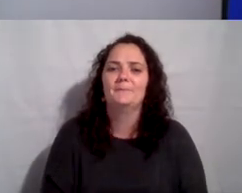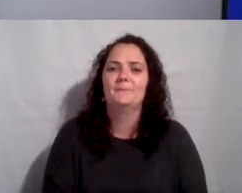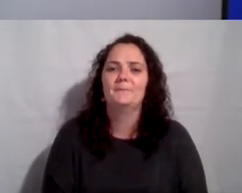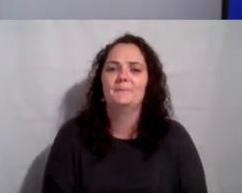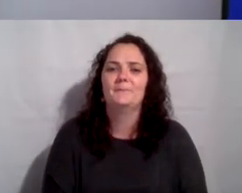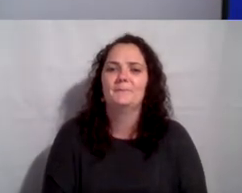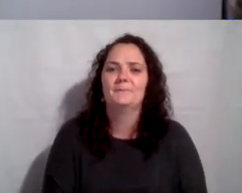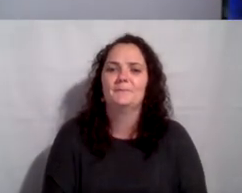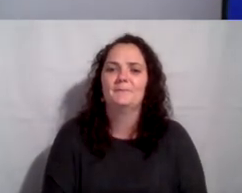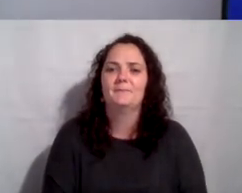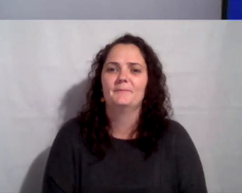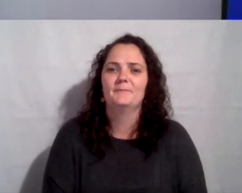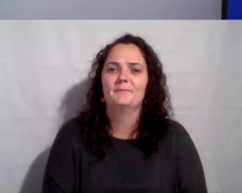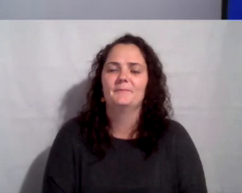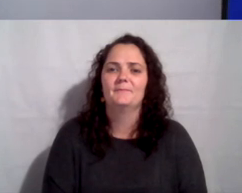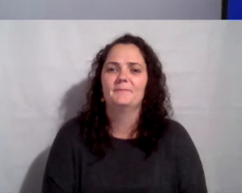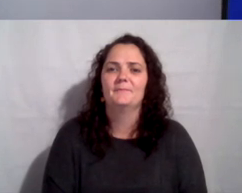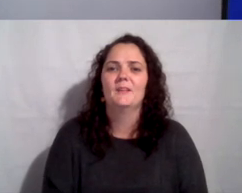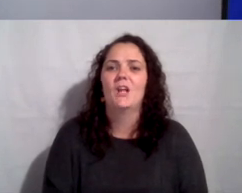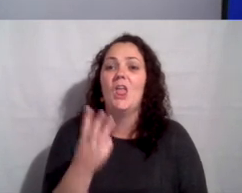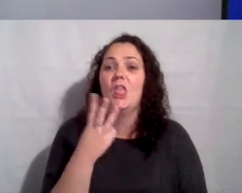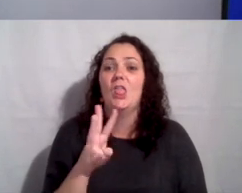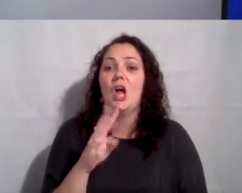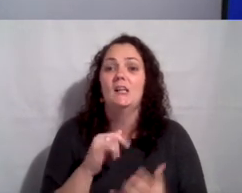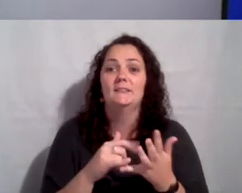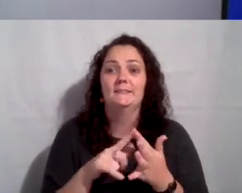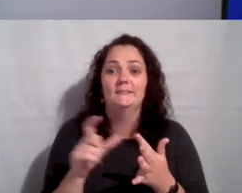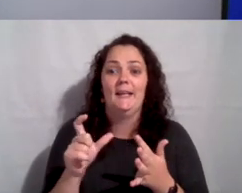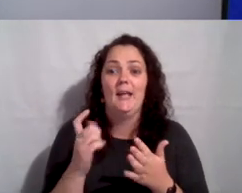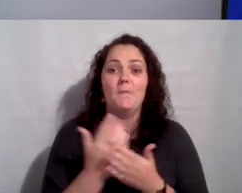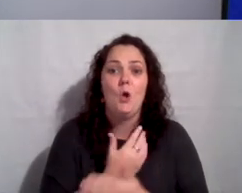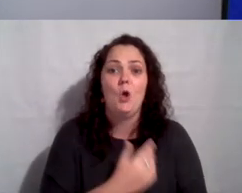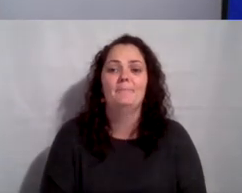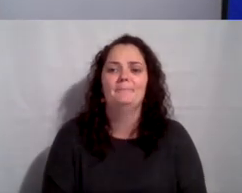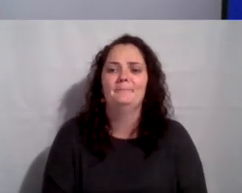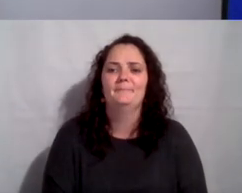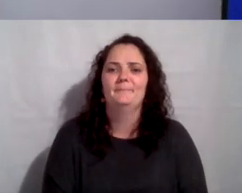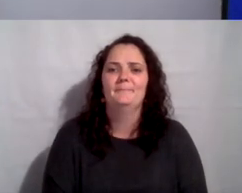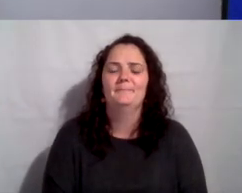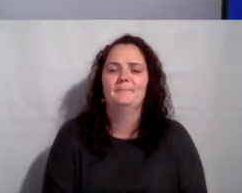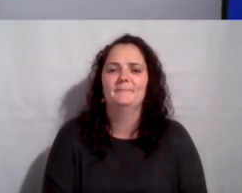Last one y'all, about another 30 seconds to finish this drawing